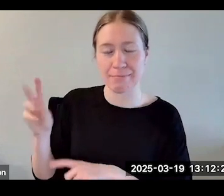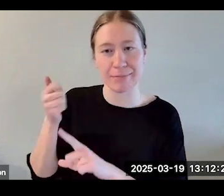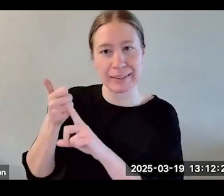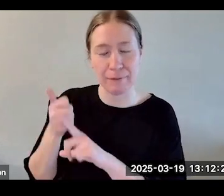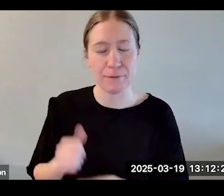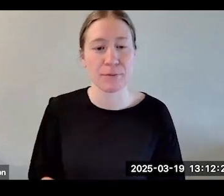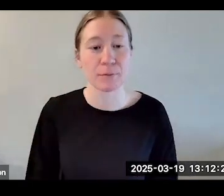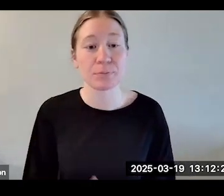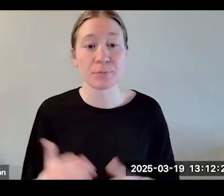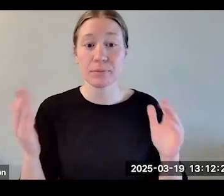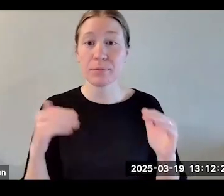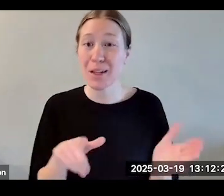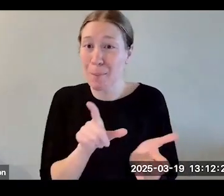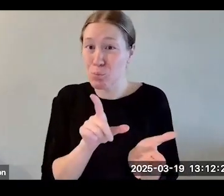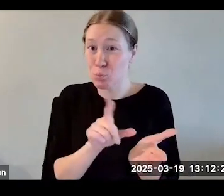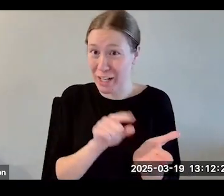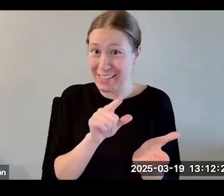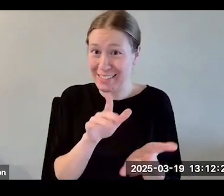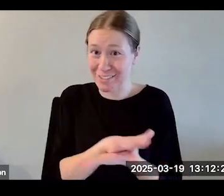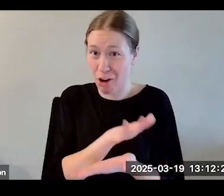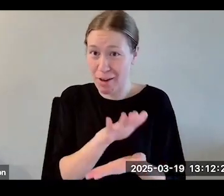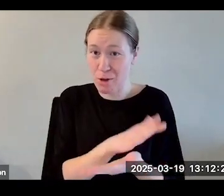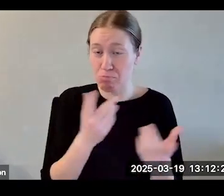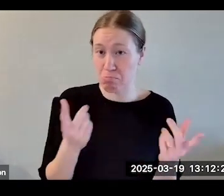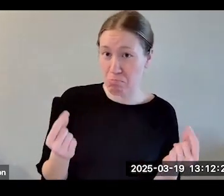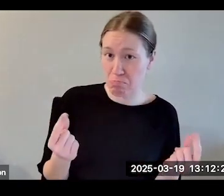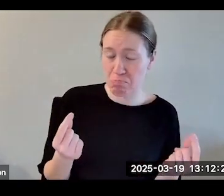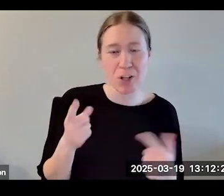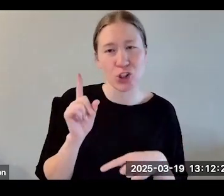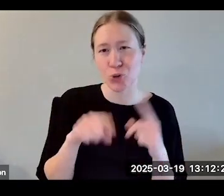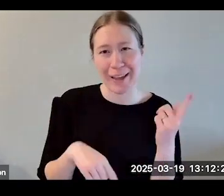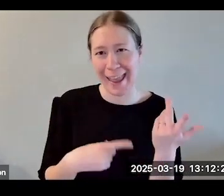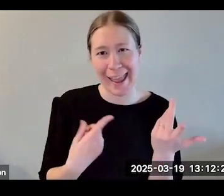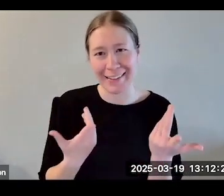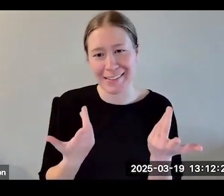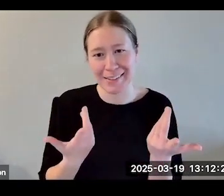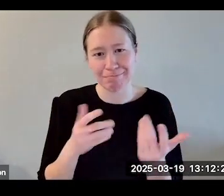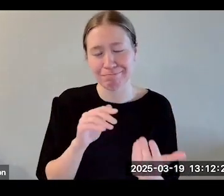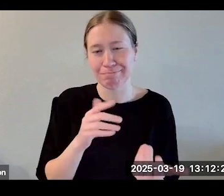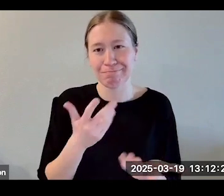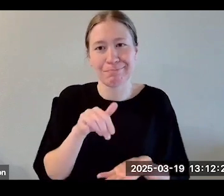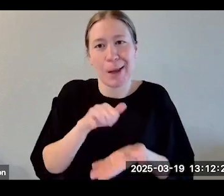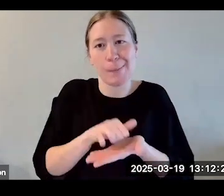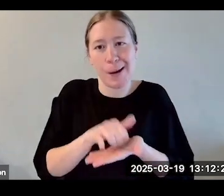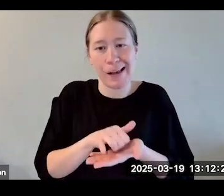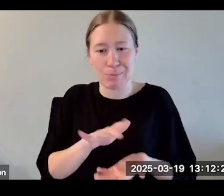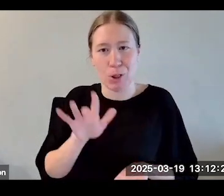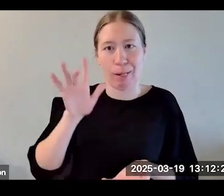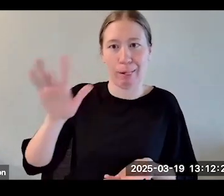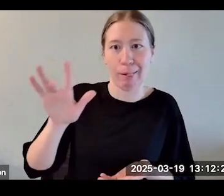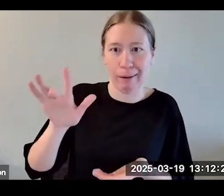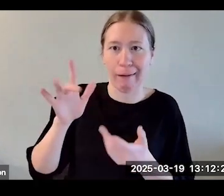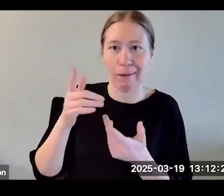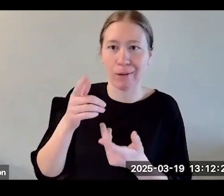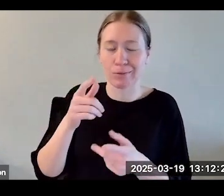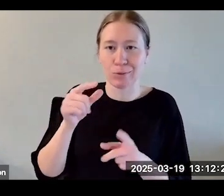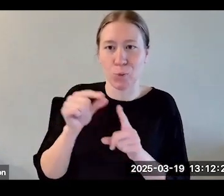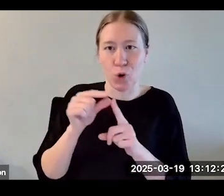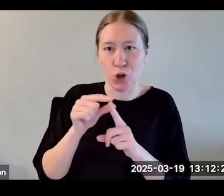For print, obviously, you can't expect that someone can just click on this link, so you would want to just provide a little bit of context